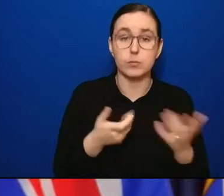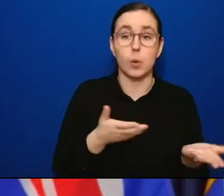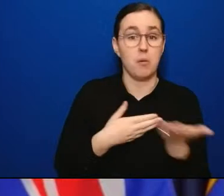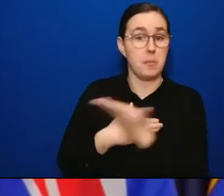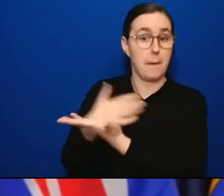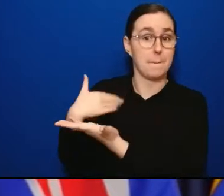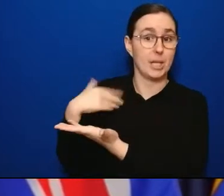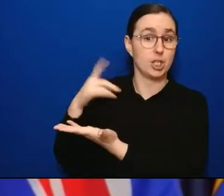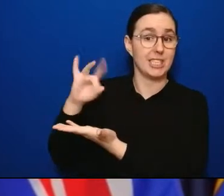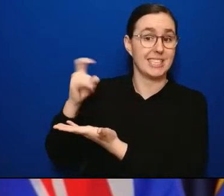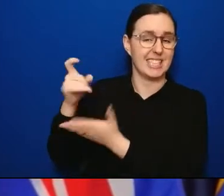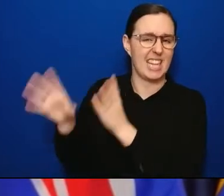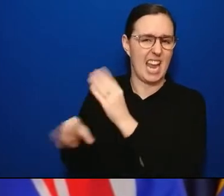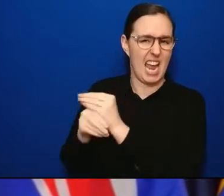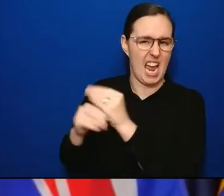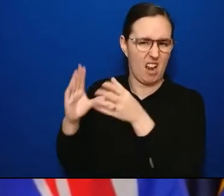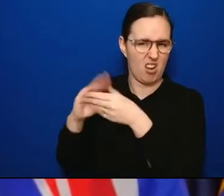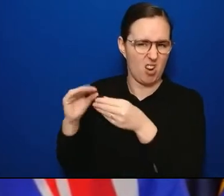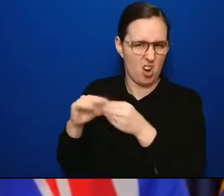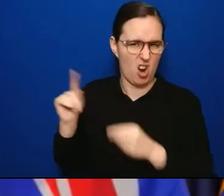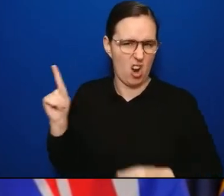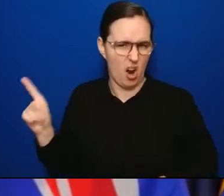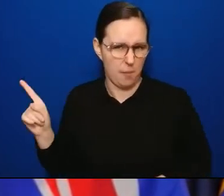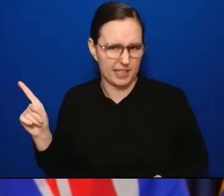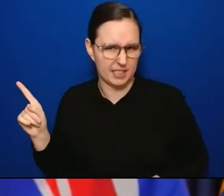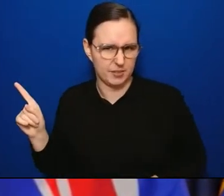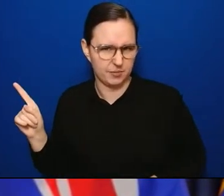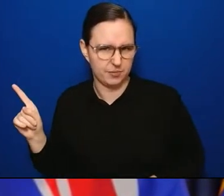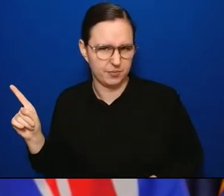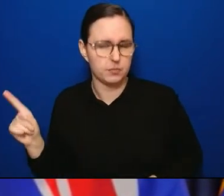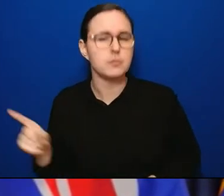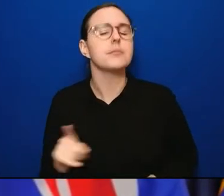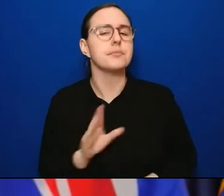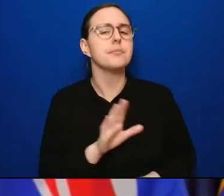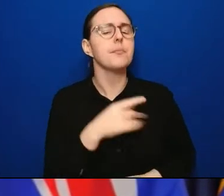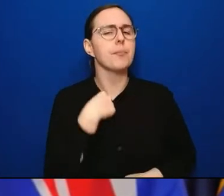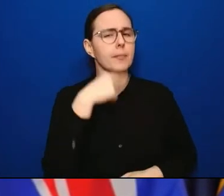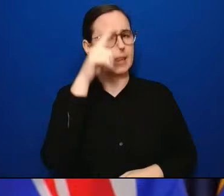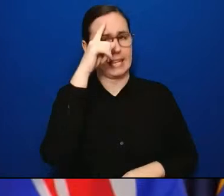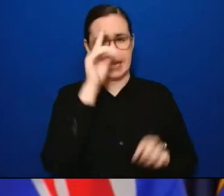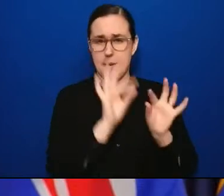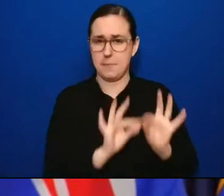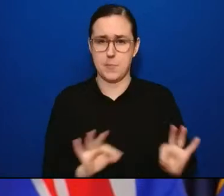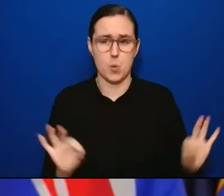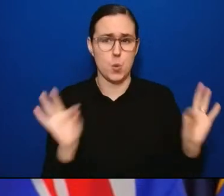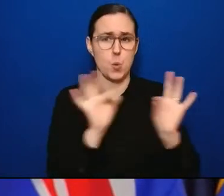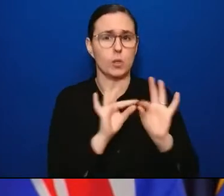I think approach has been founded on the advice from the